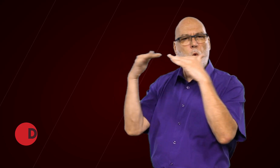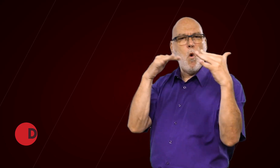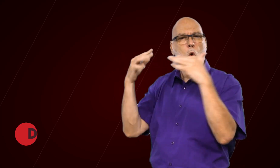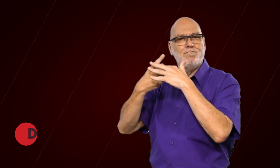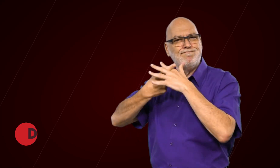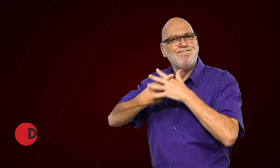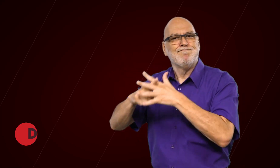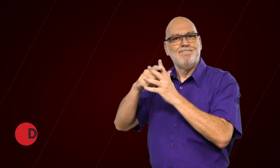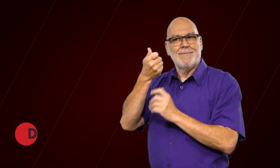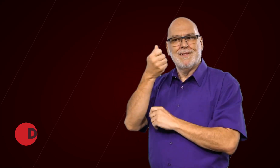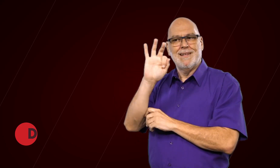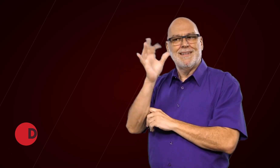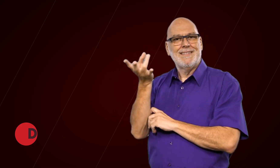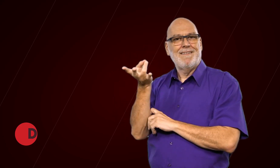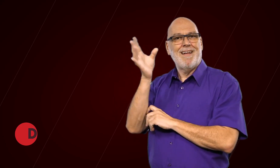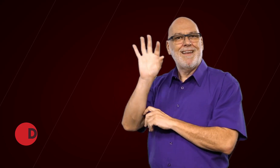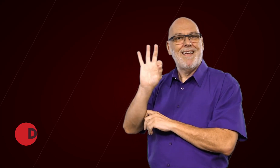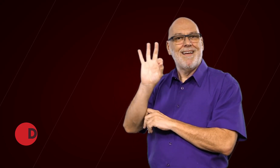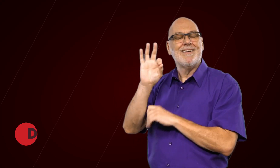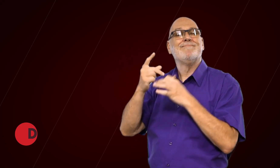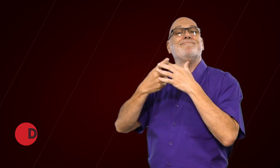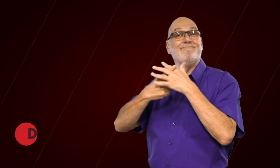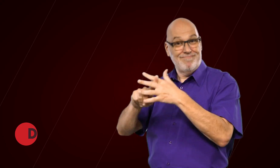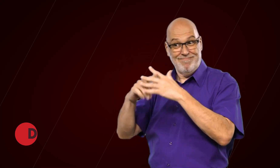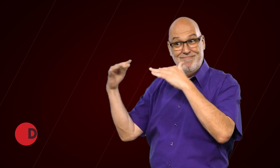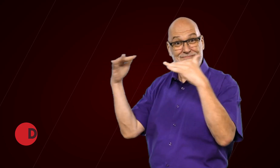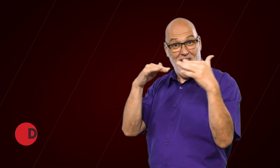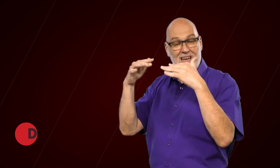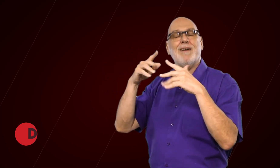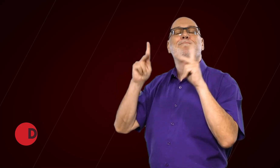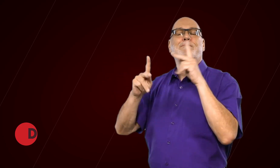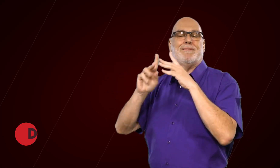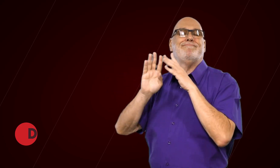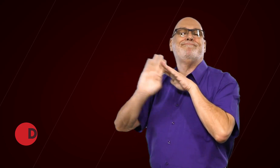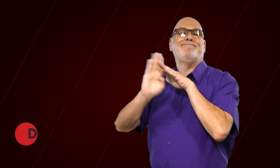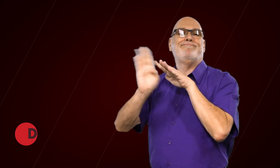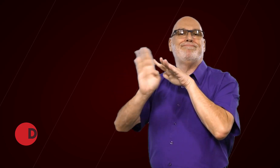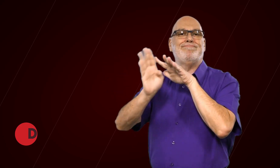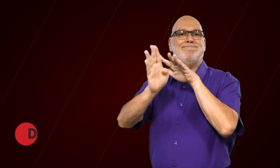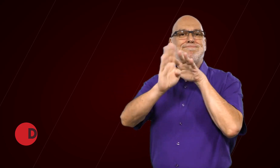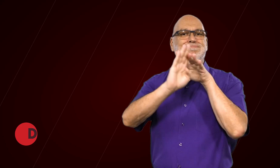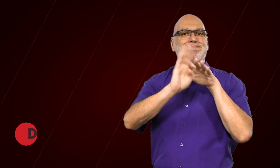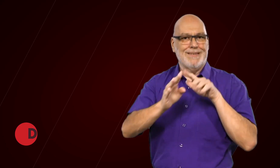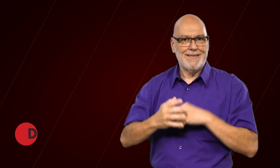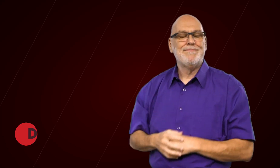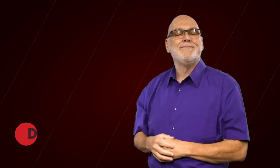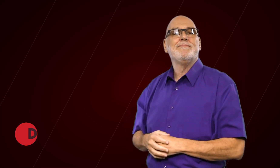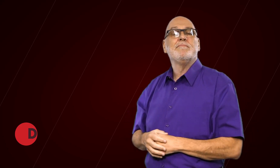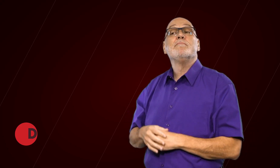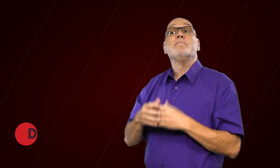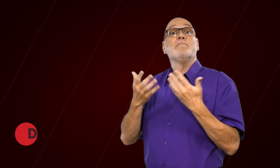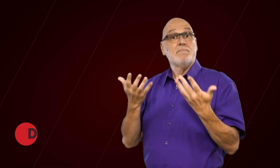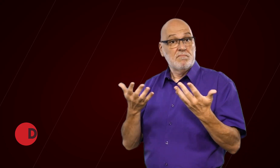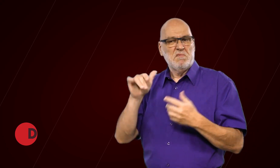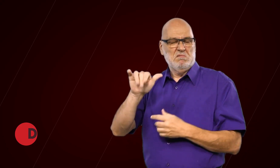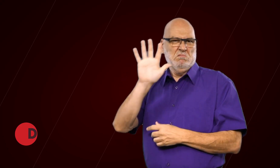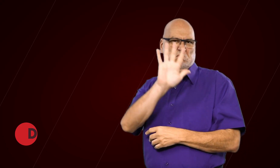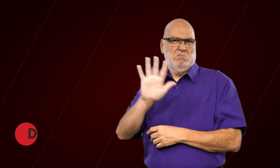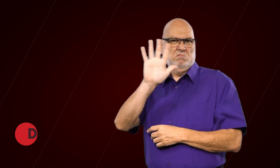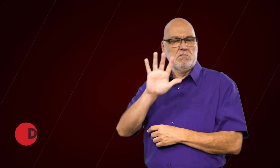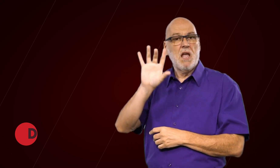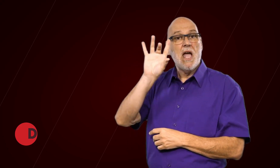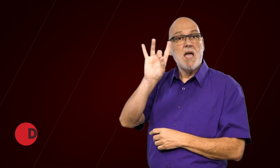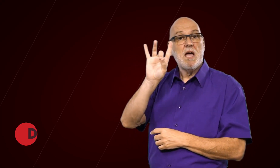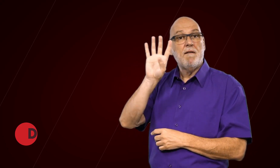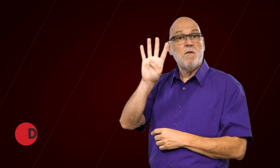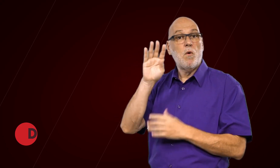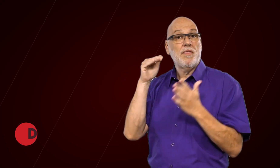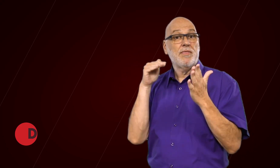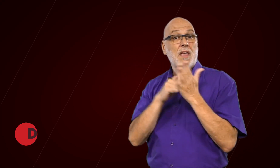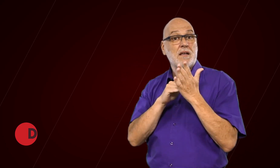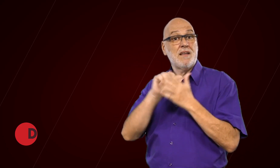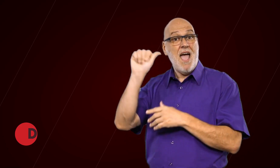Soviet-Afghan War in 1979. There are approximately 84,000 Afghan refugees in